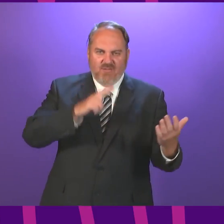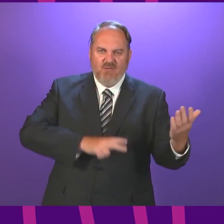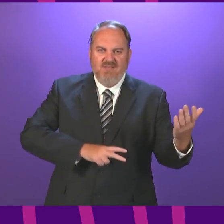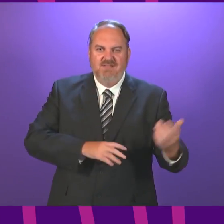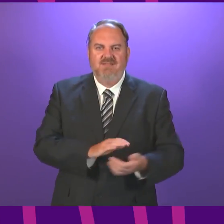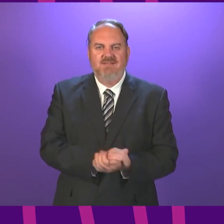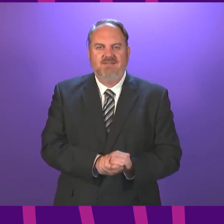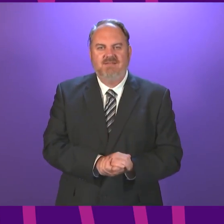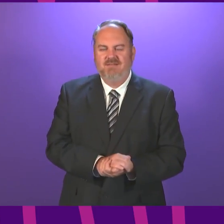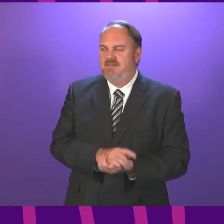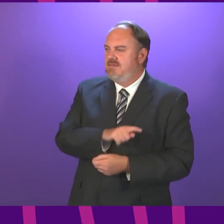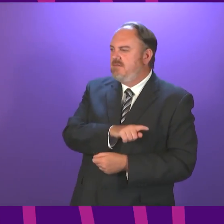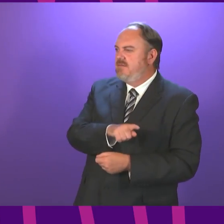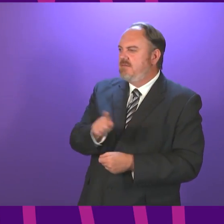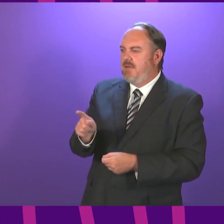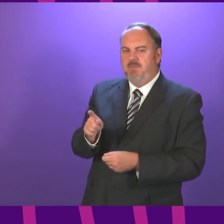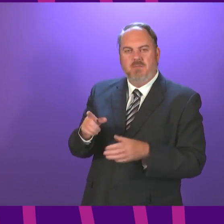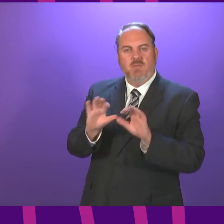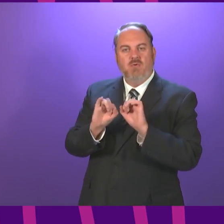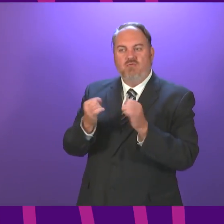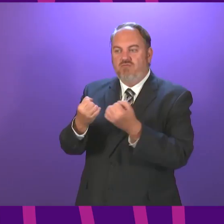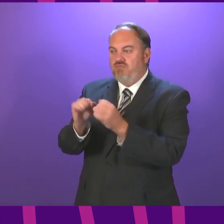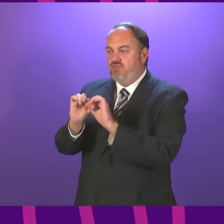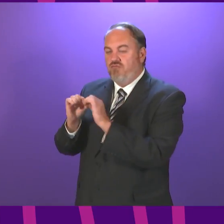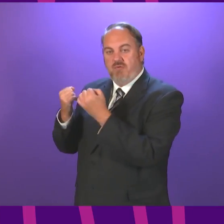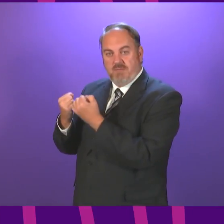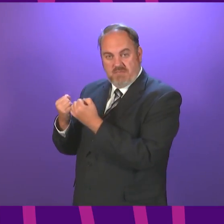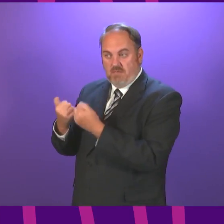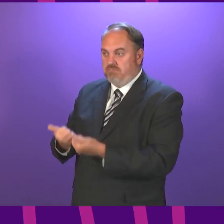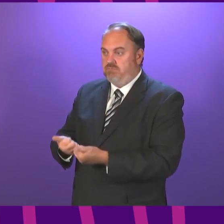Some stakeholders are very supportive of the proposal. I have worked closely with some